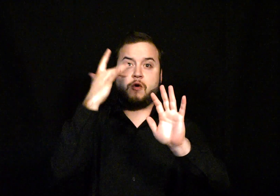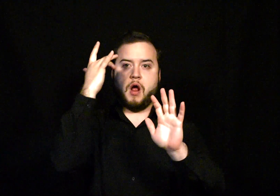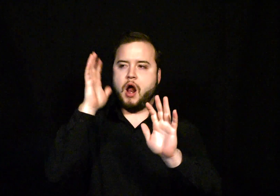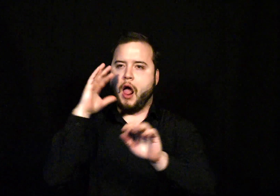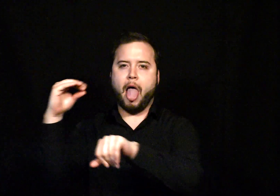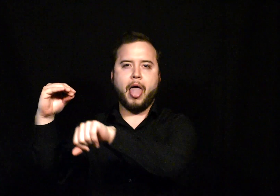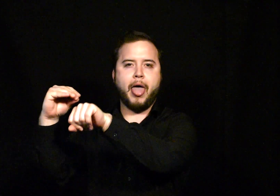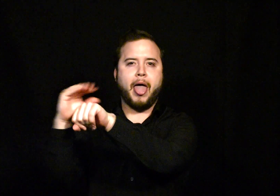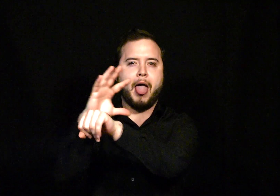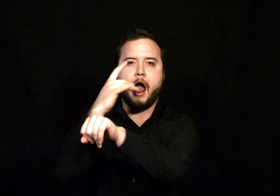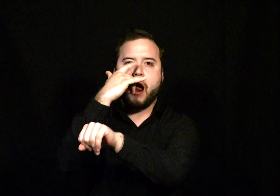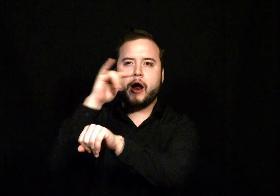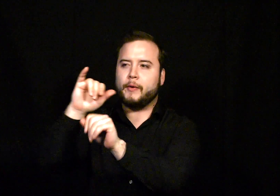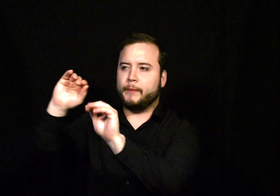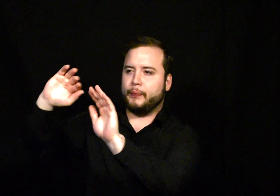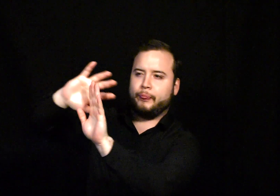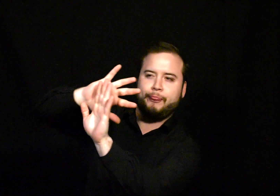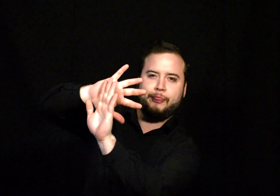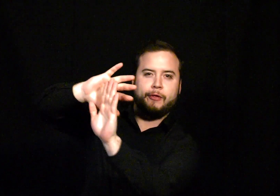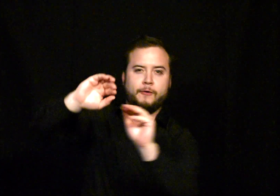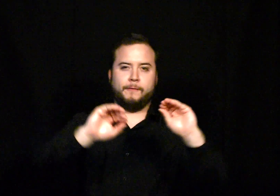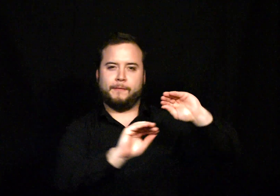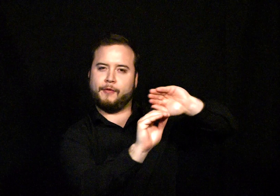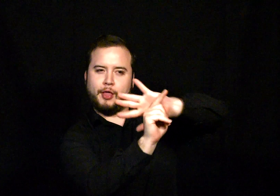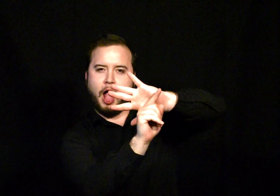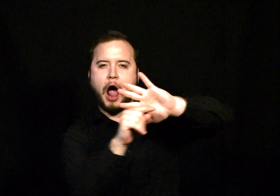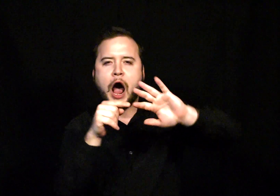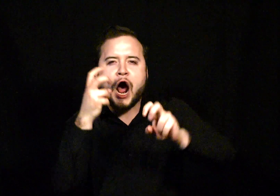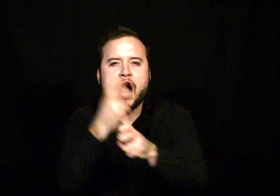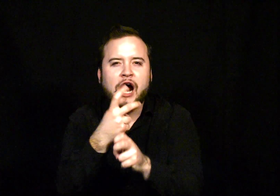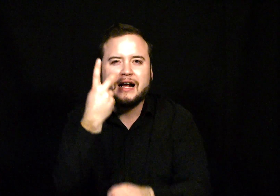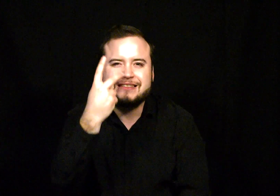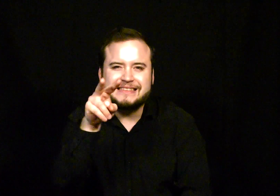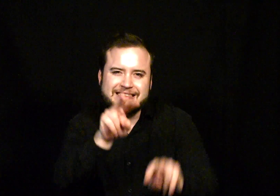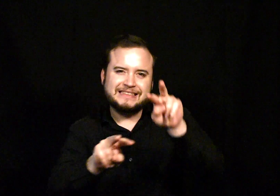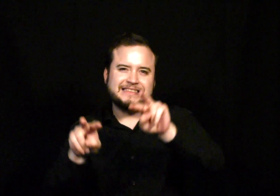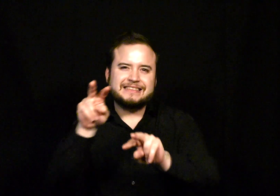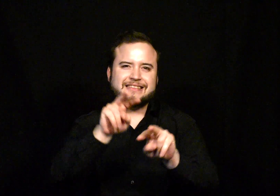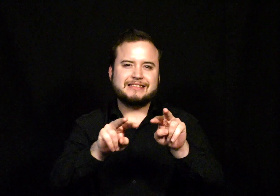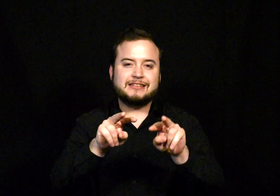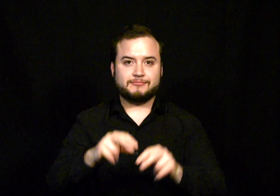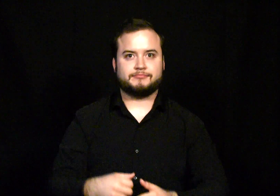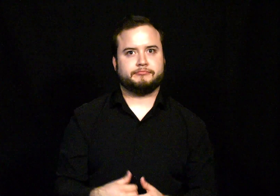as they will produce a halo effect and make it difficult to see you.